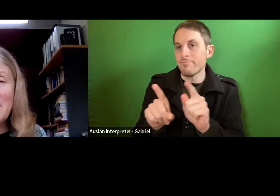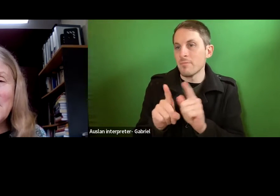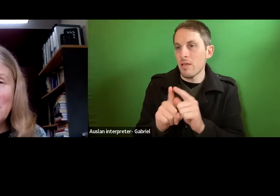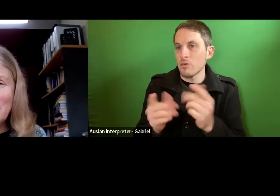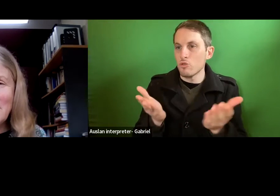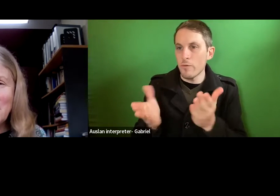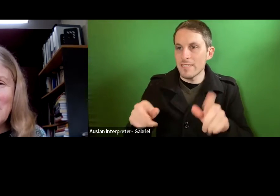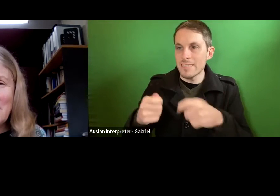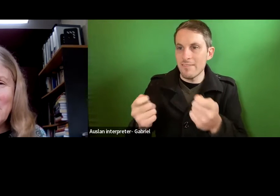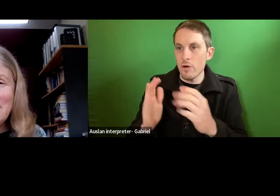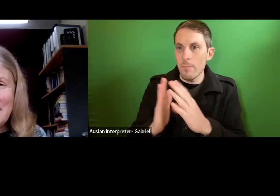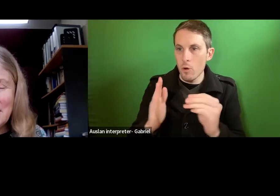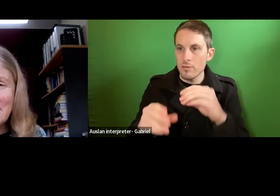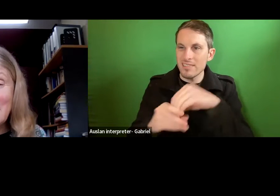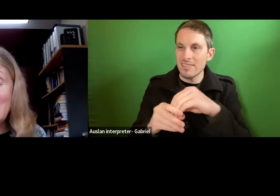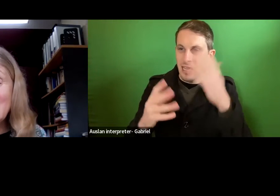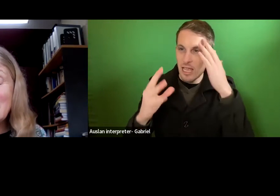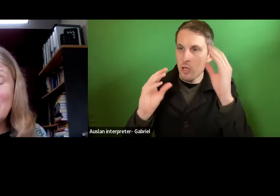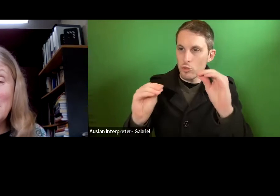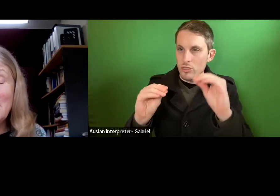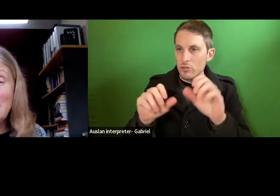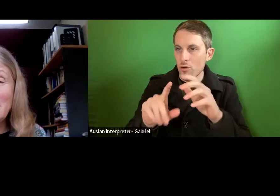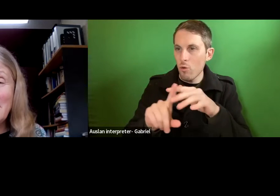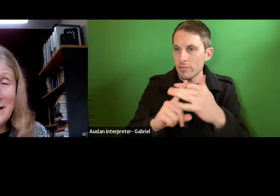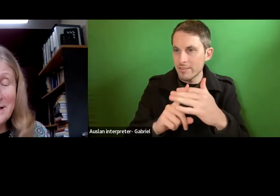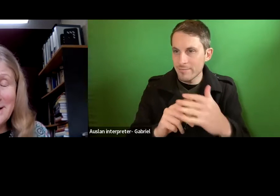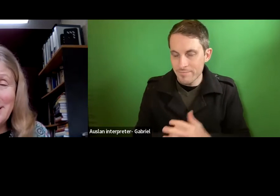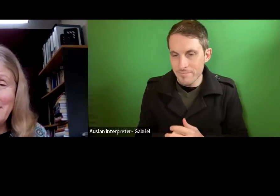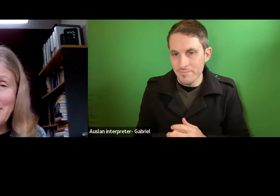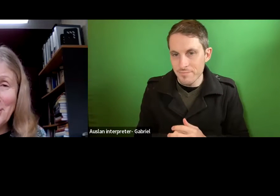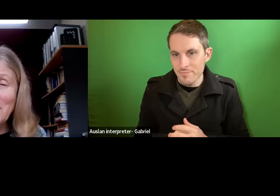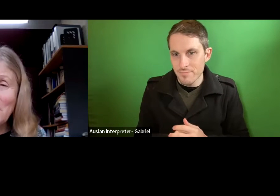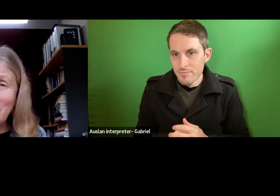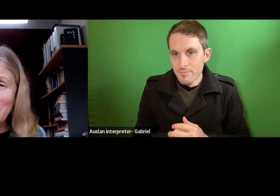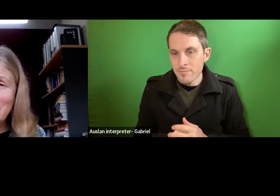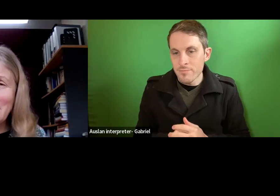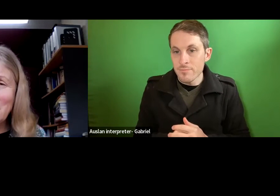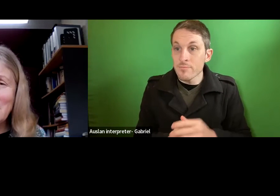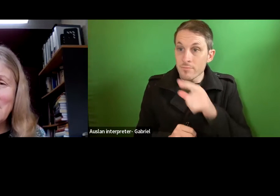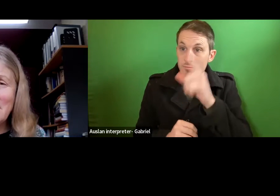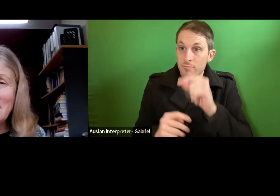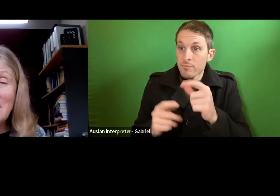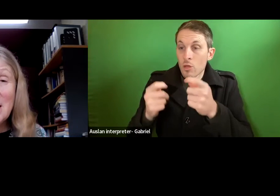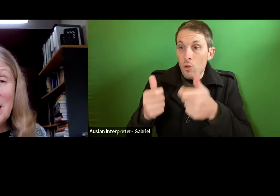that is used in education settings. And this can be at an early childhood education setting,